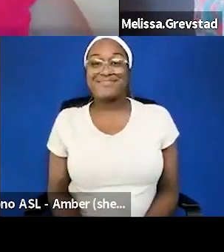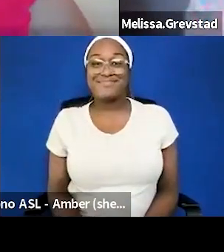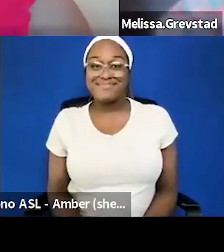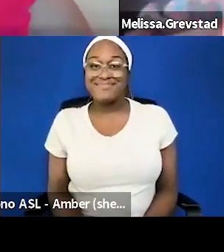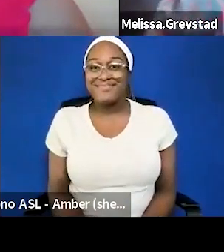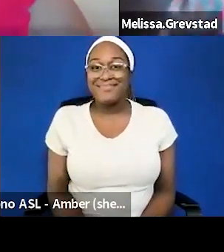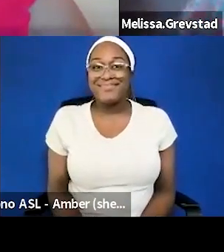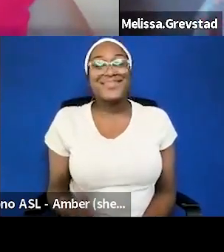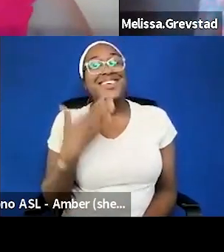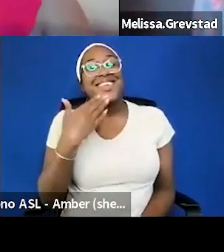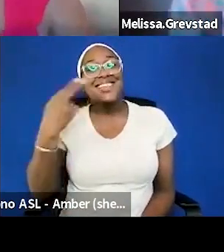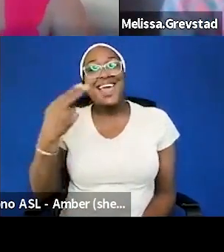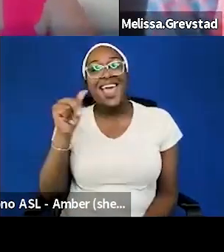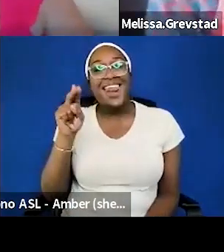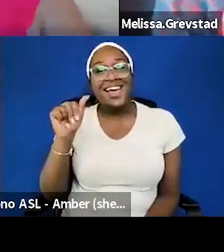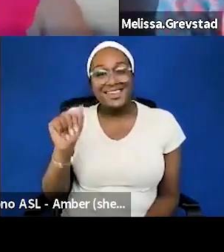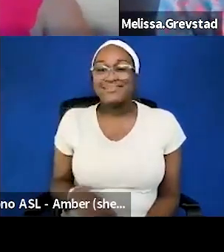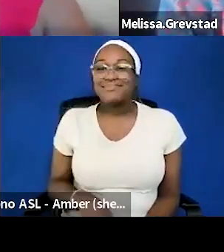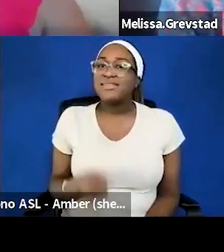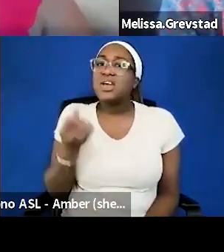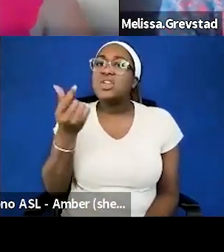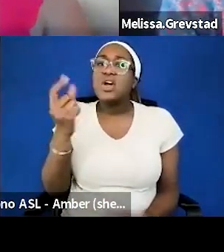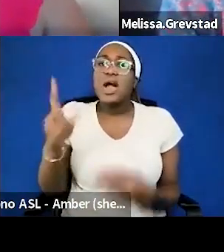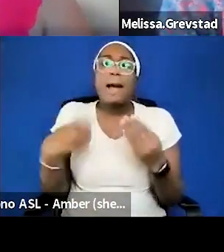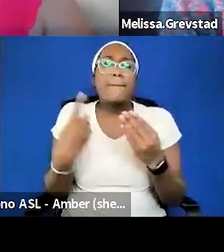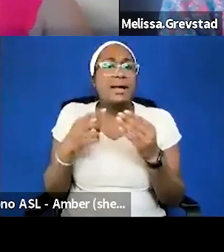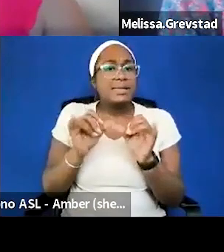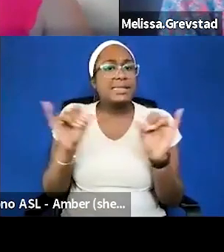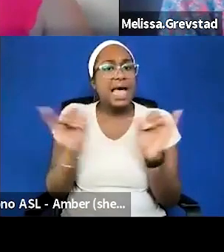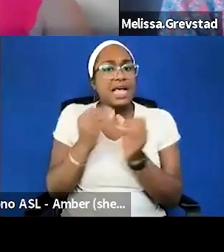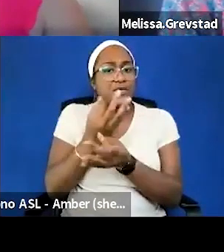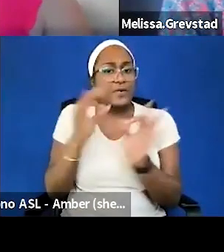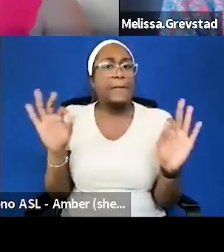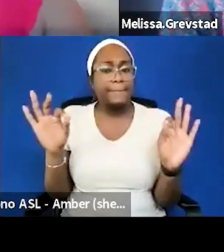Thanks, Hannah. So let's talk a little bit about the Campaign for Size Freedom, FLARE and NAAFA